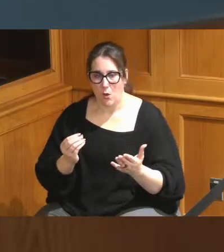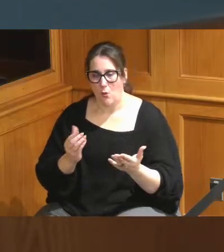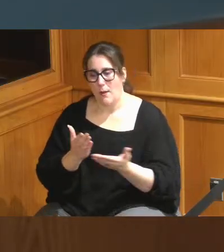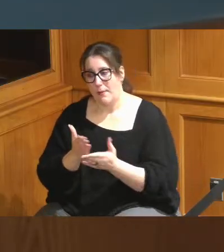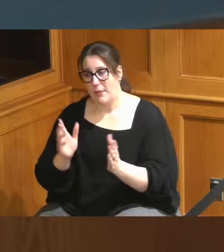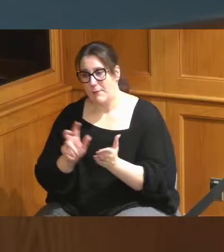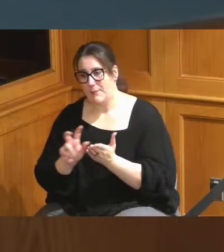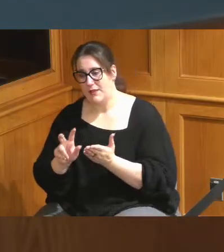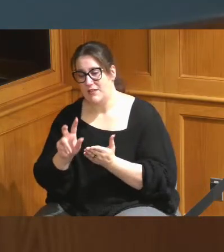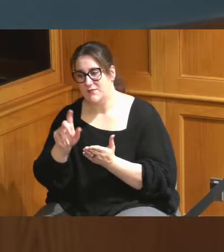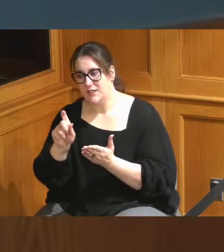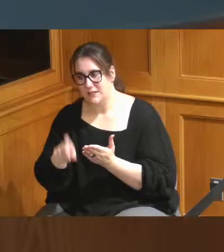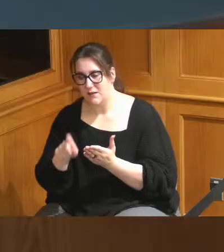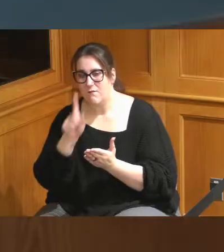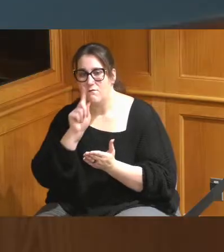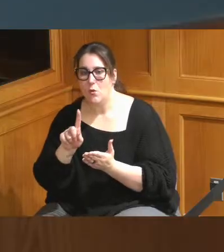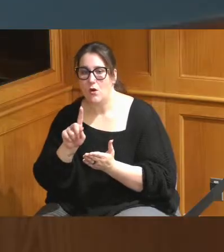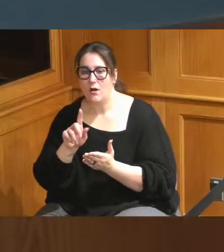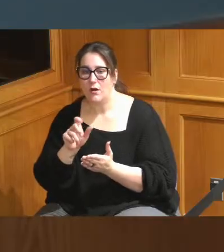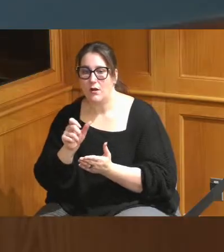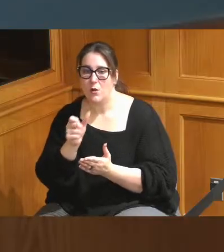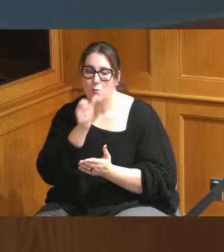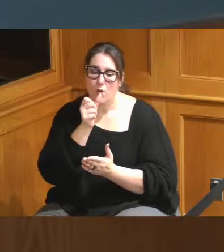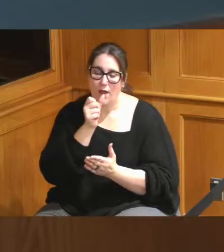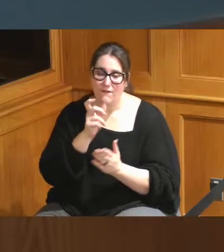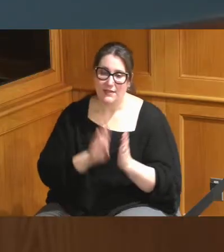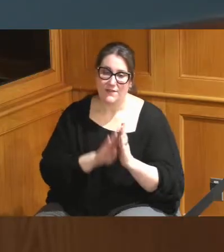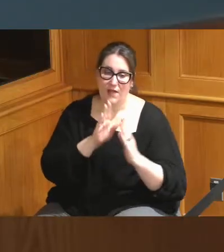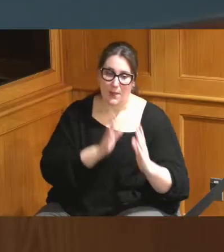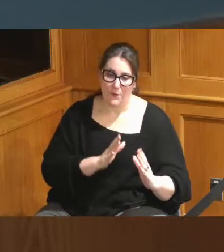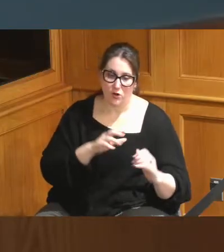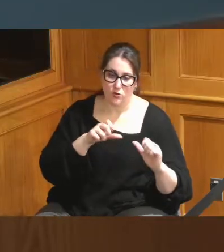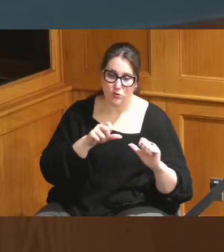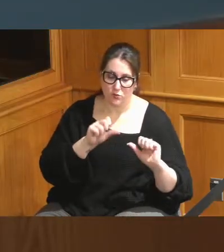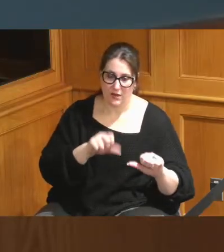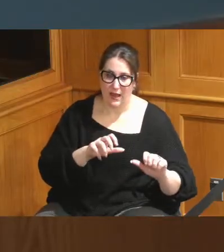really the infrastructure to allow the private developer to come in and do what they do best and